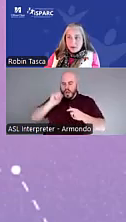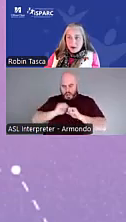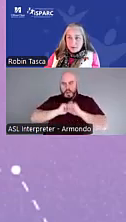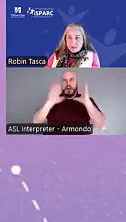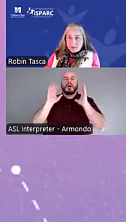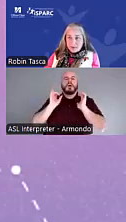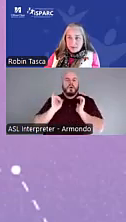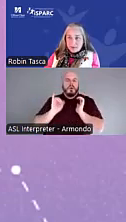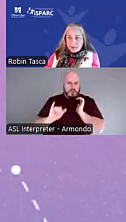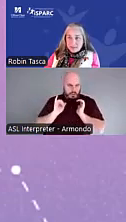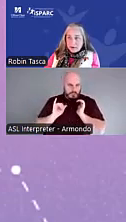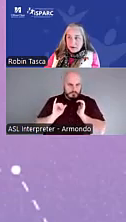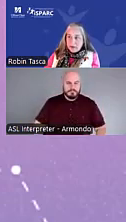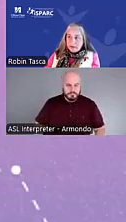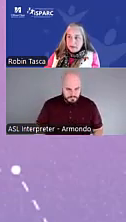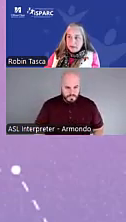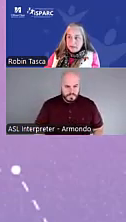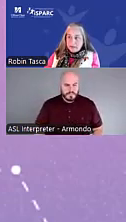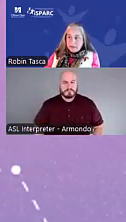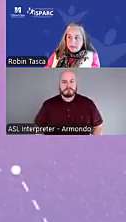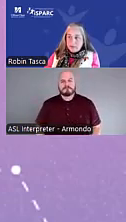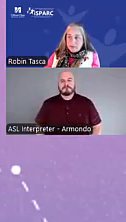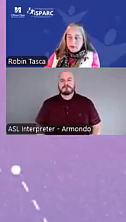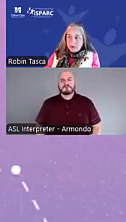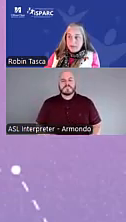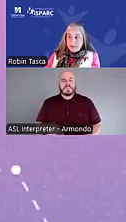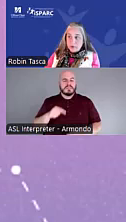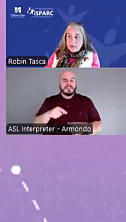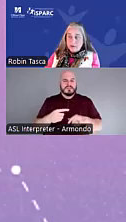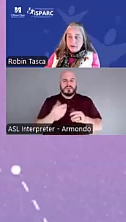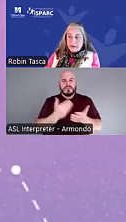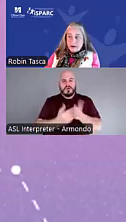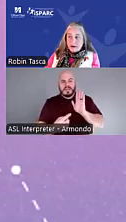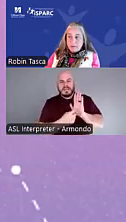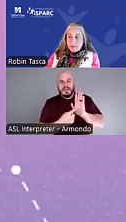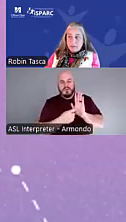what the comic is portraying. This is an example of a comic that we created on